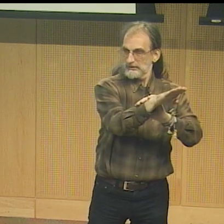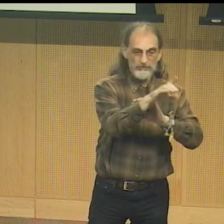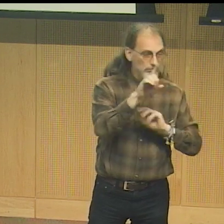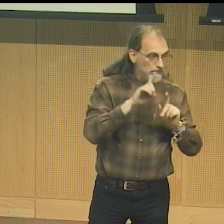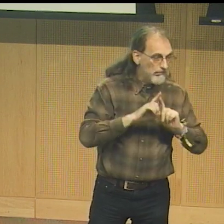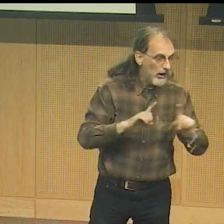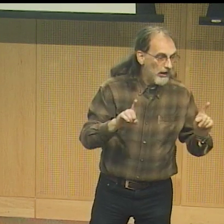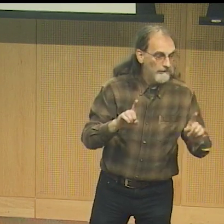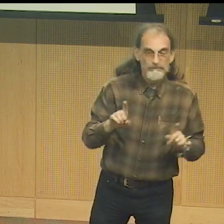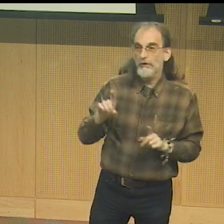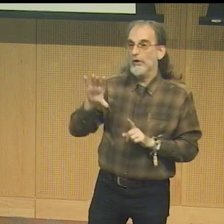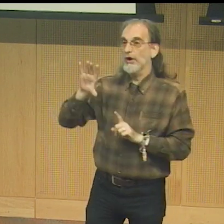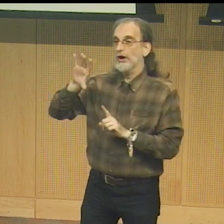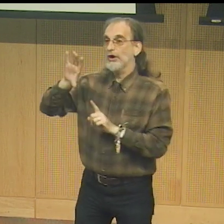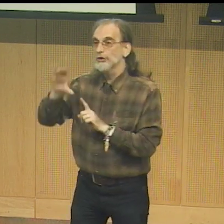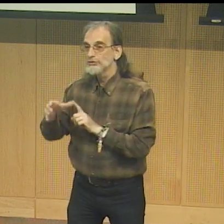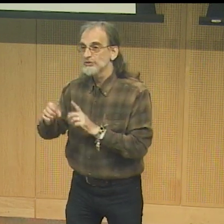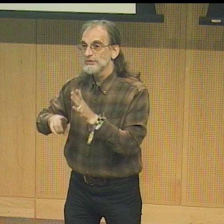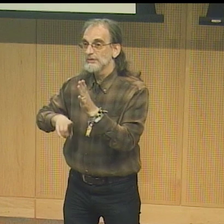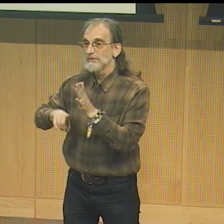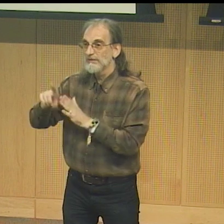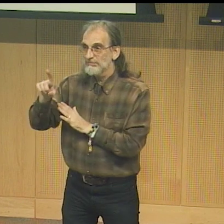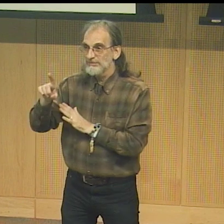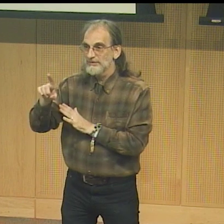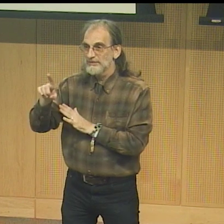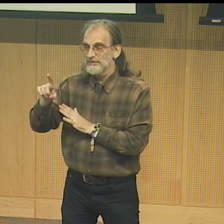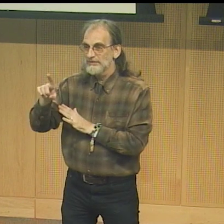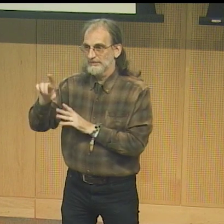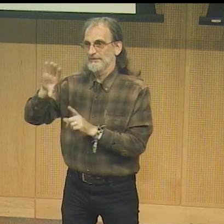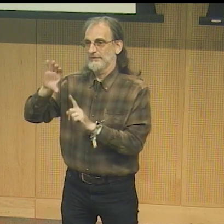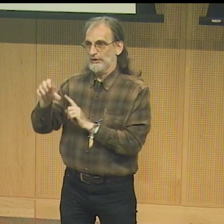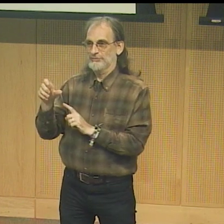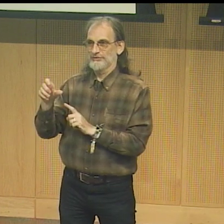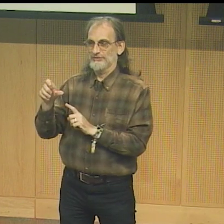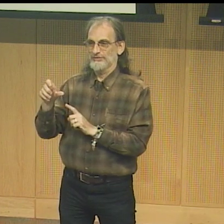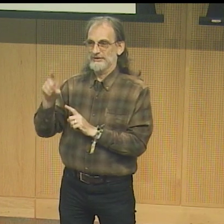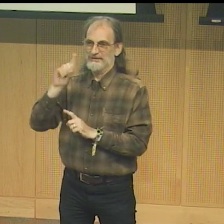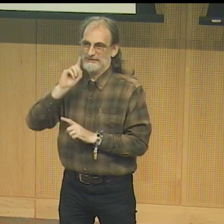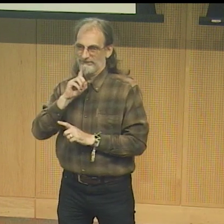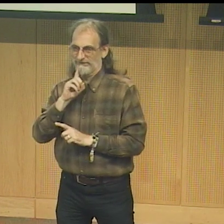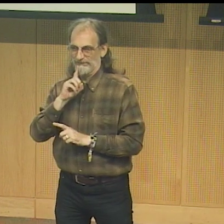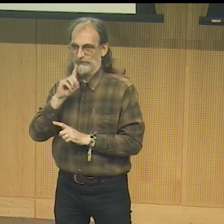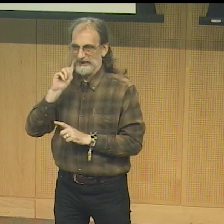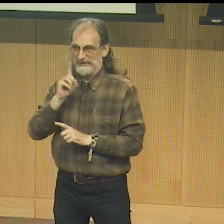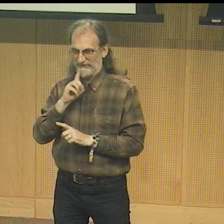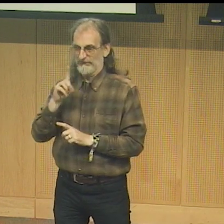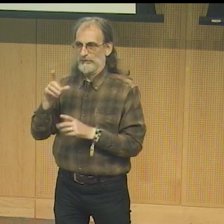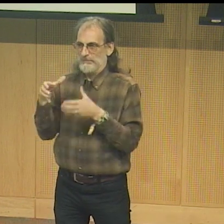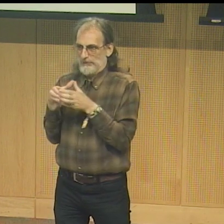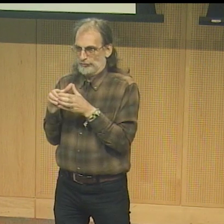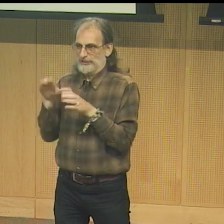to gain further inroads in access. But simultaneously, we need to bolster our cultural